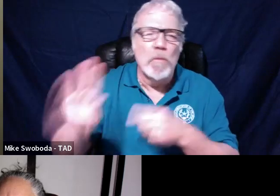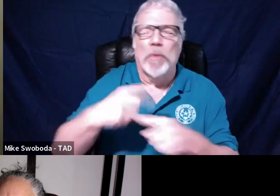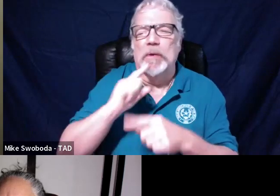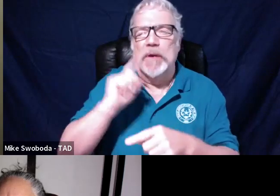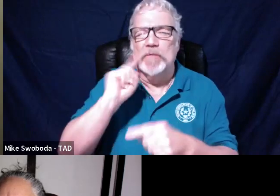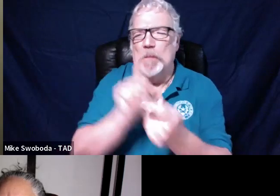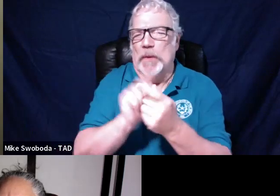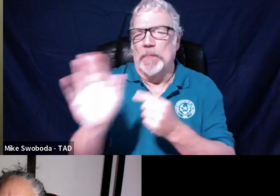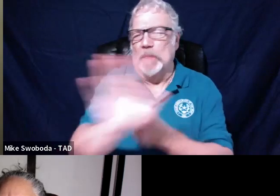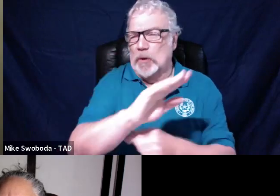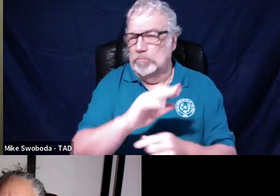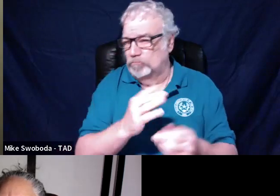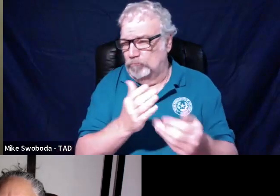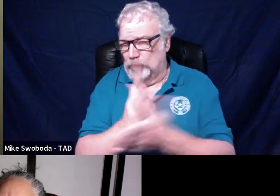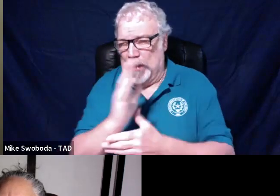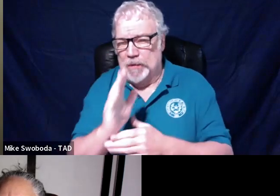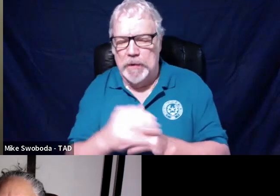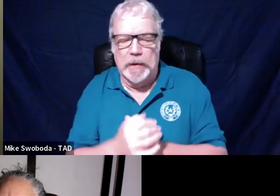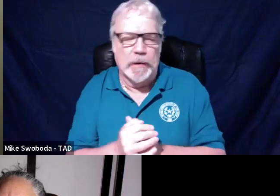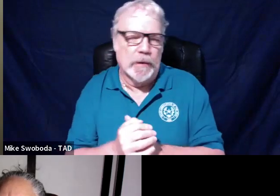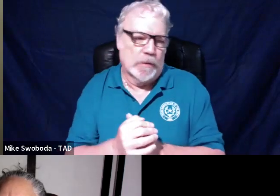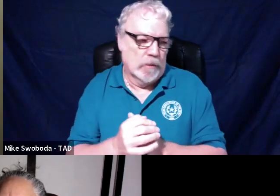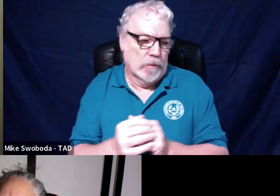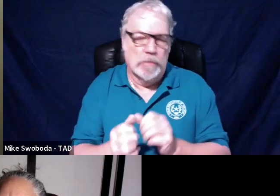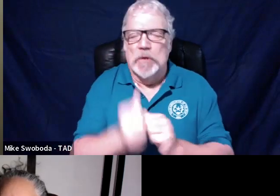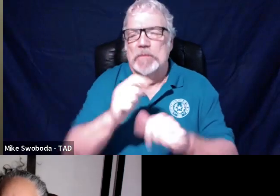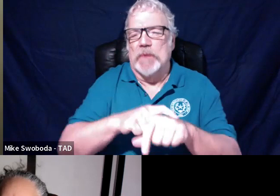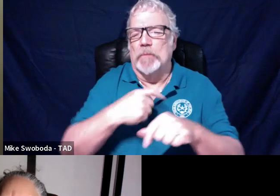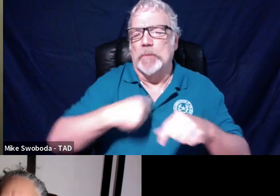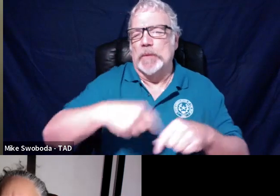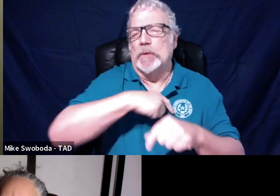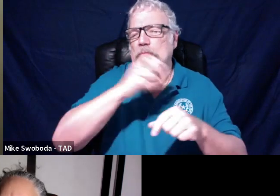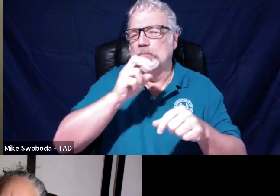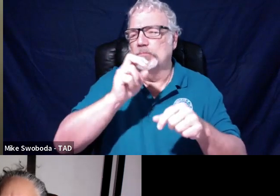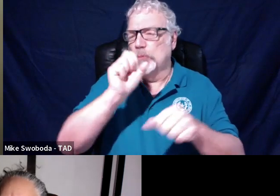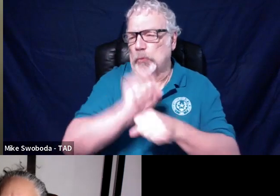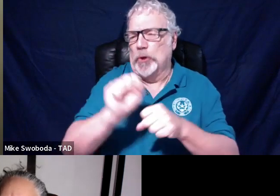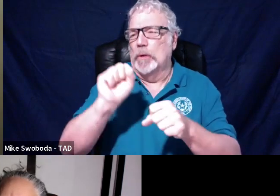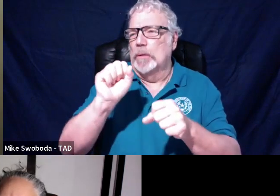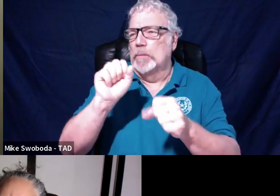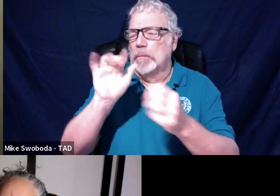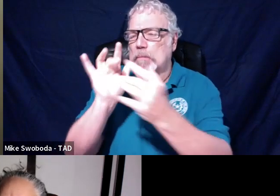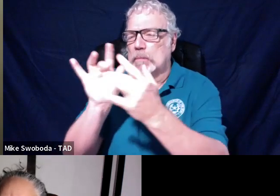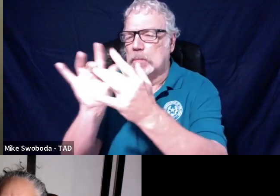TAD provides services for all counties across our large state, our very